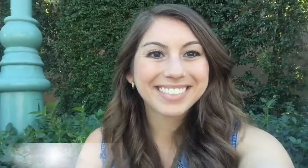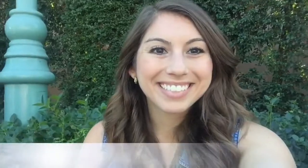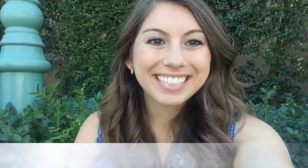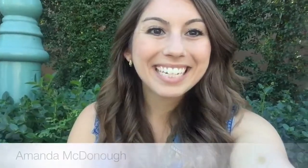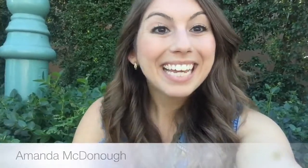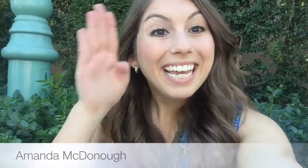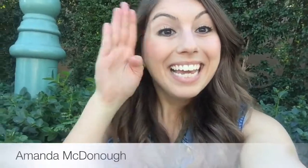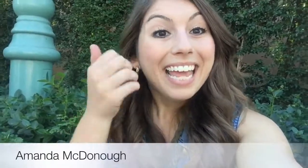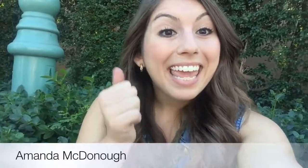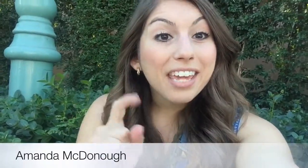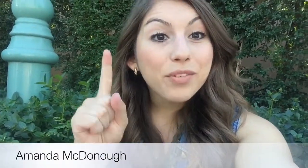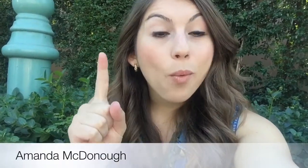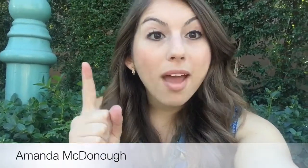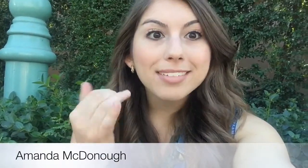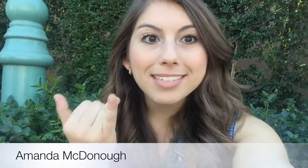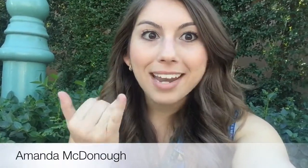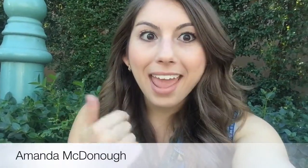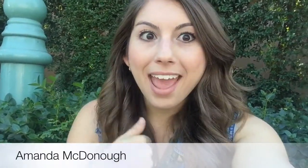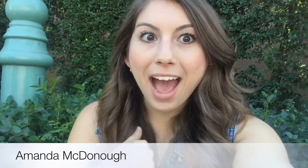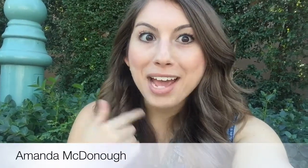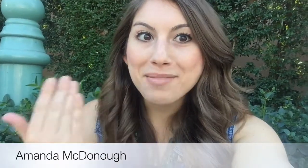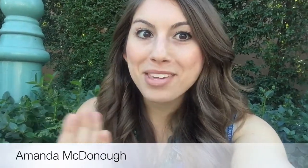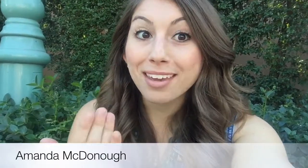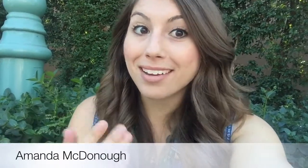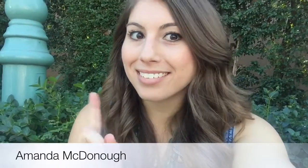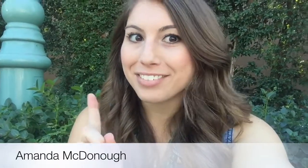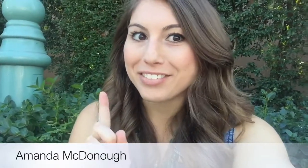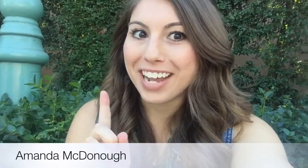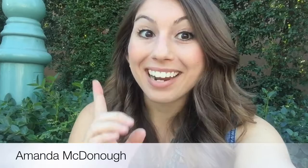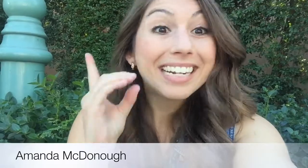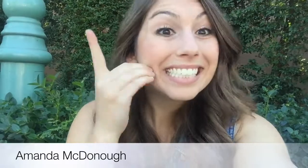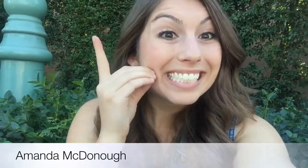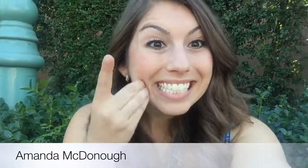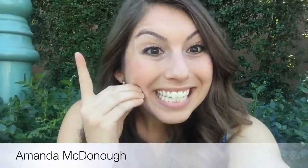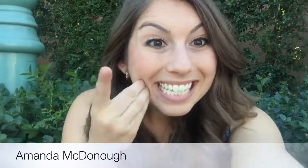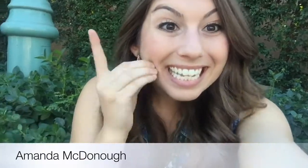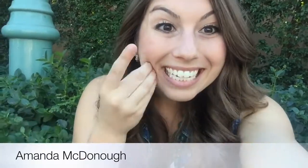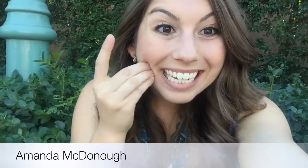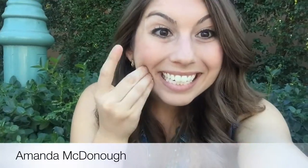Hey everyone! Today I am here...where? Disneyland!